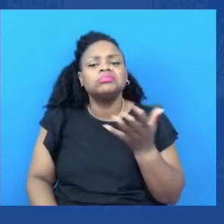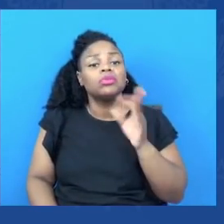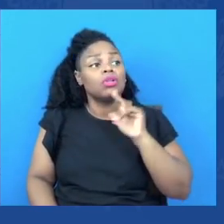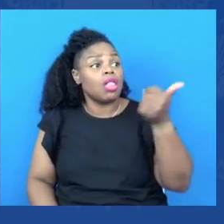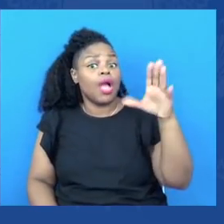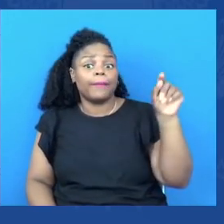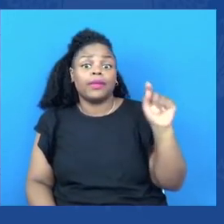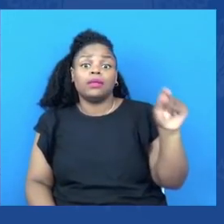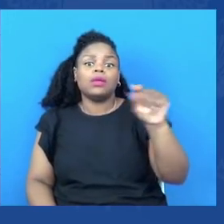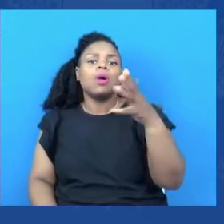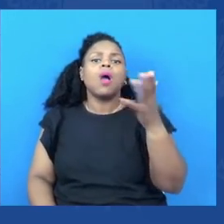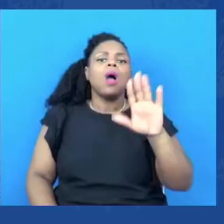Whatever it will bear."